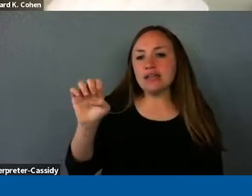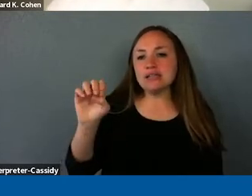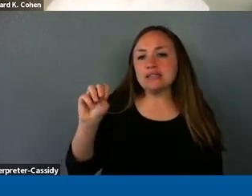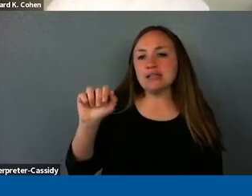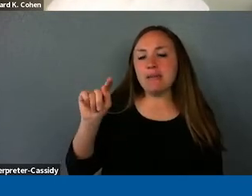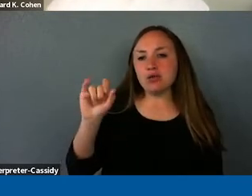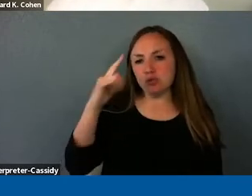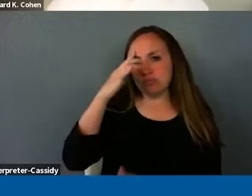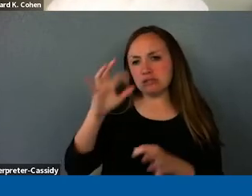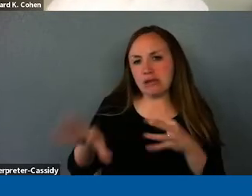to this anchor tag.